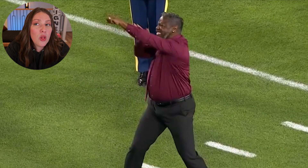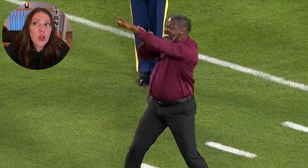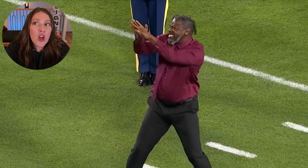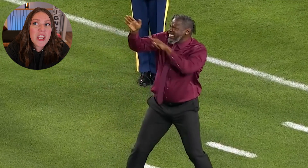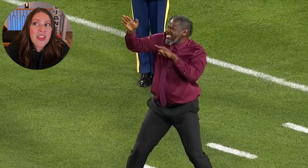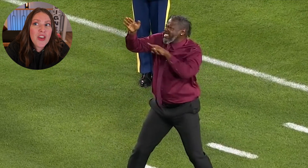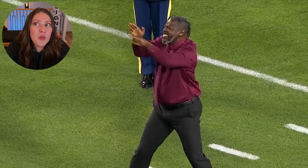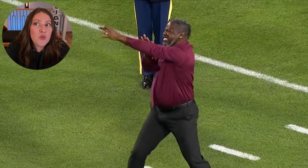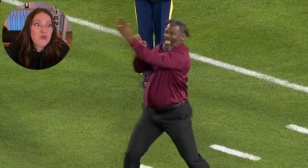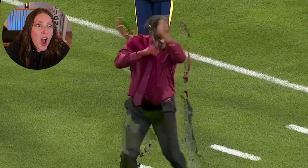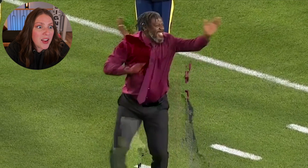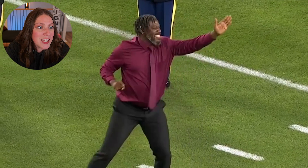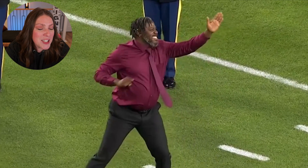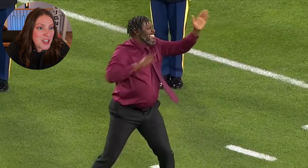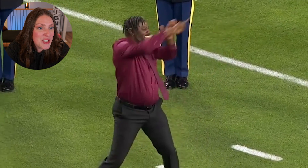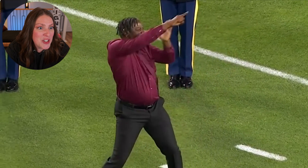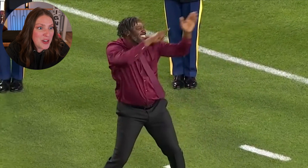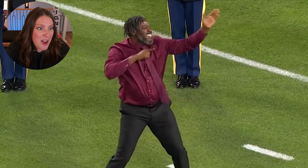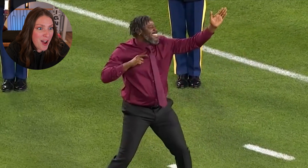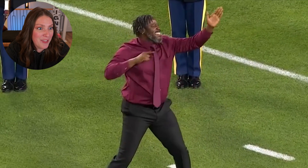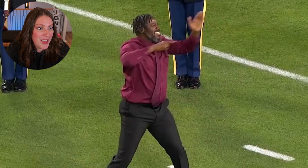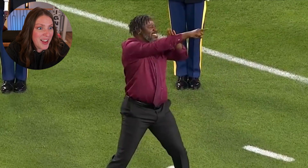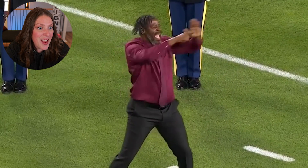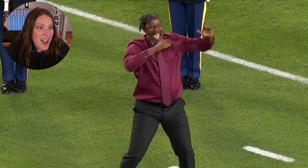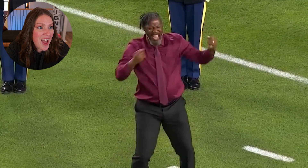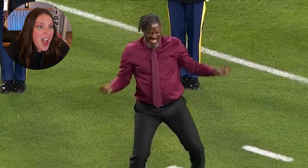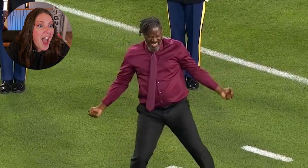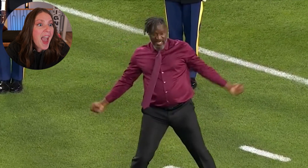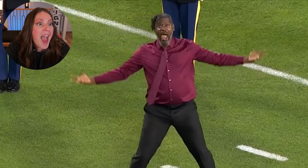Look at those rockets shooting off